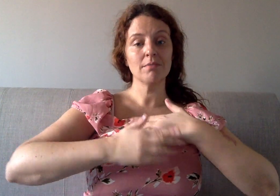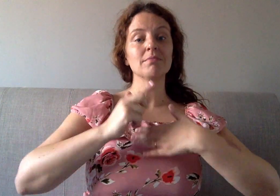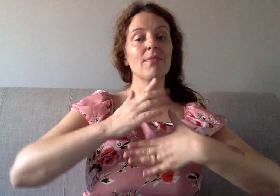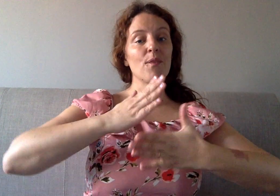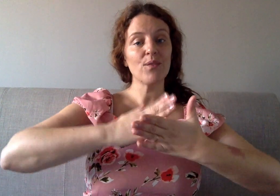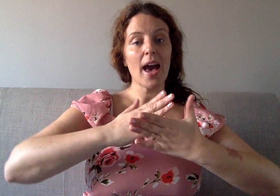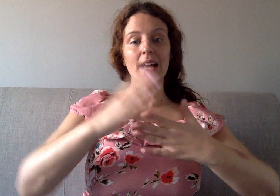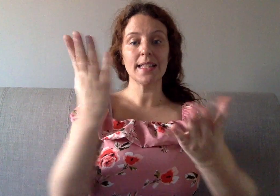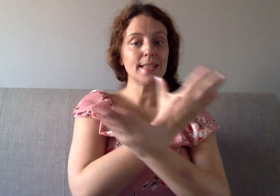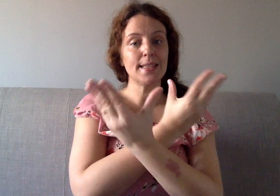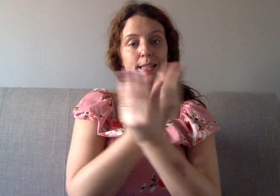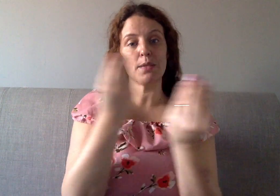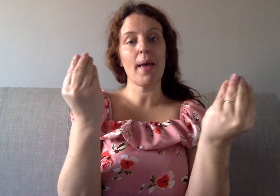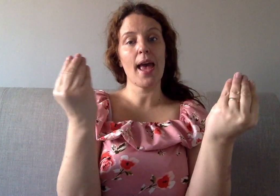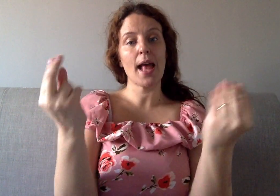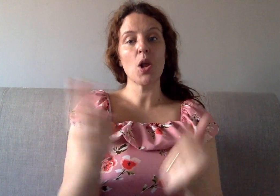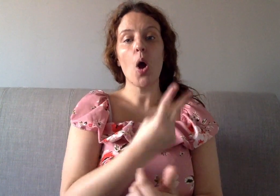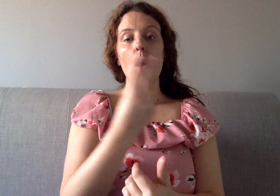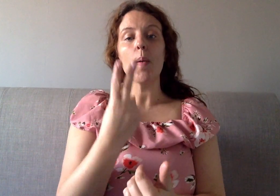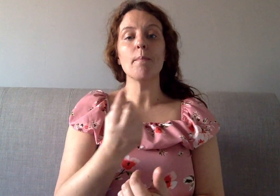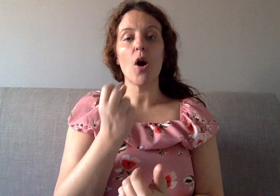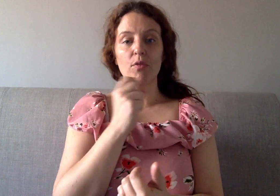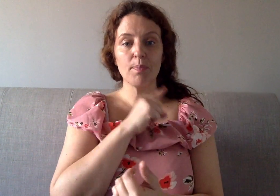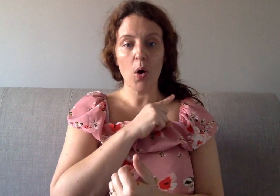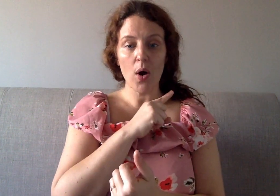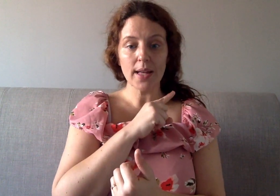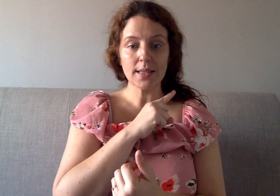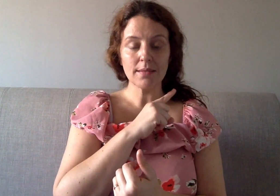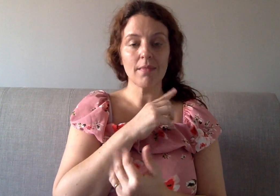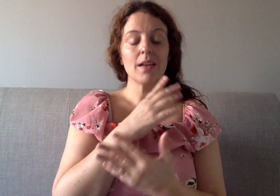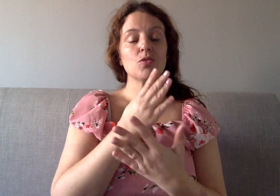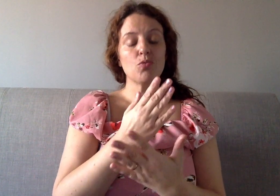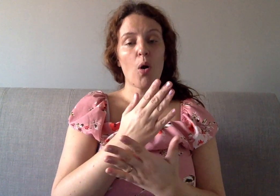In fact both boys disappeared